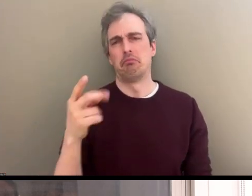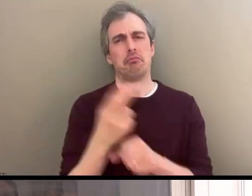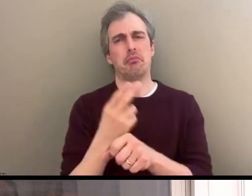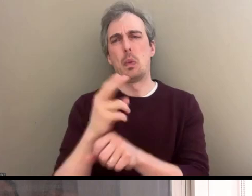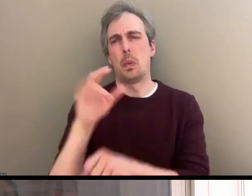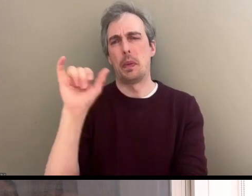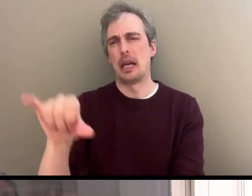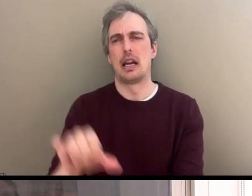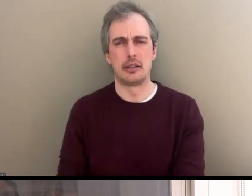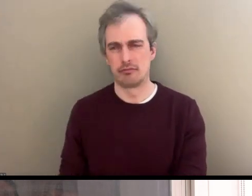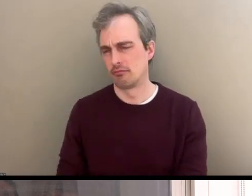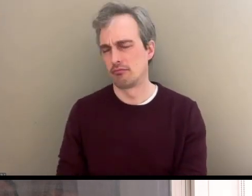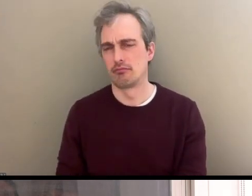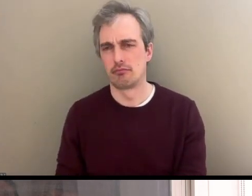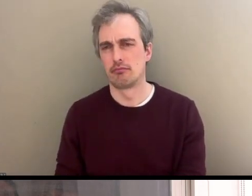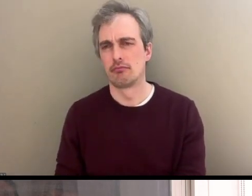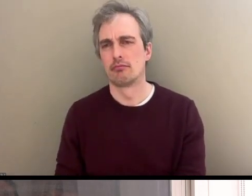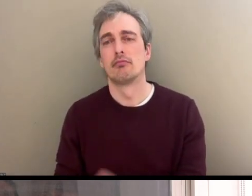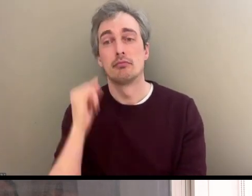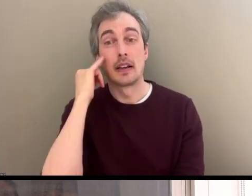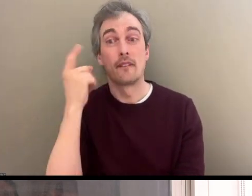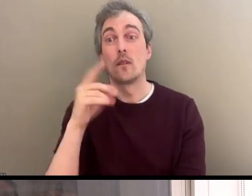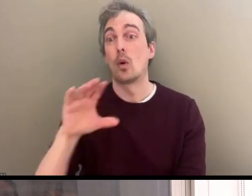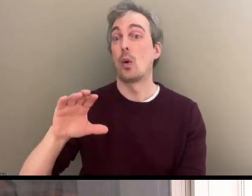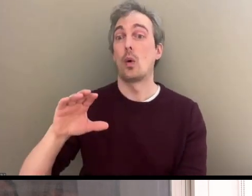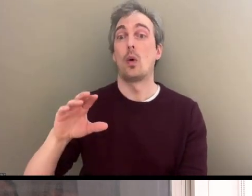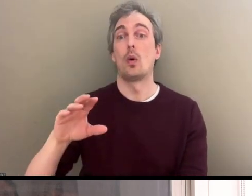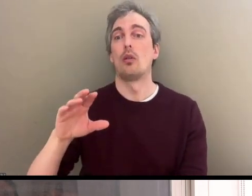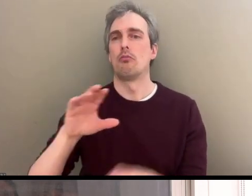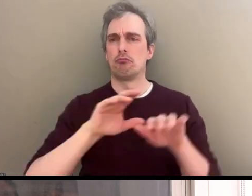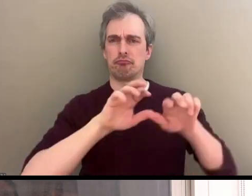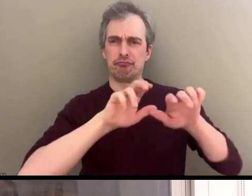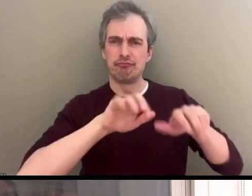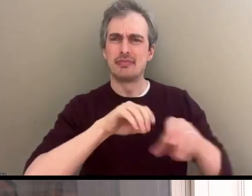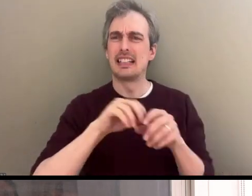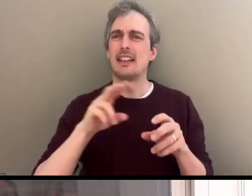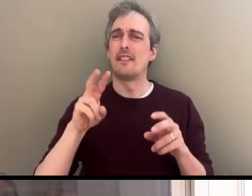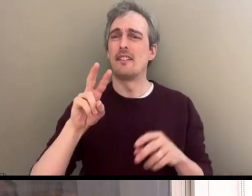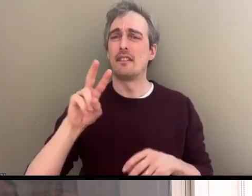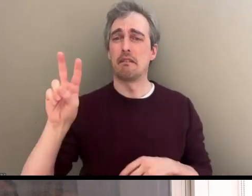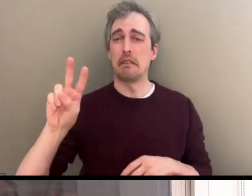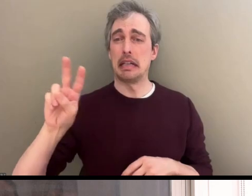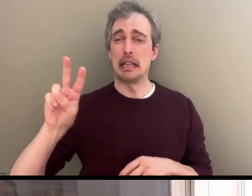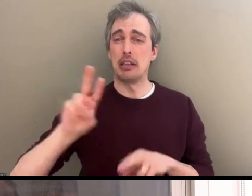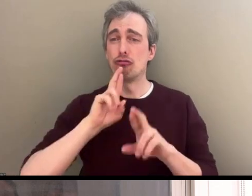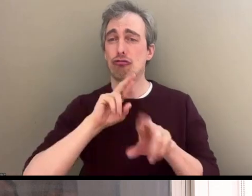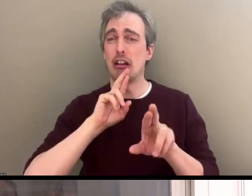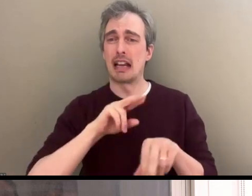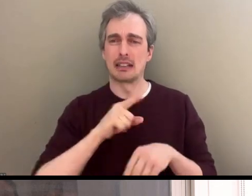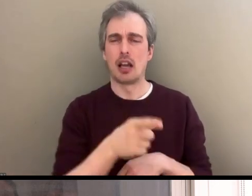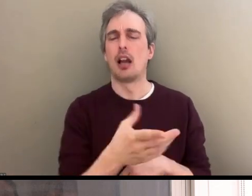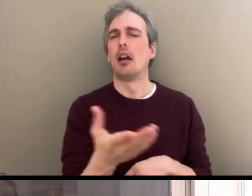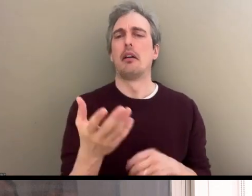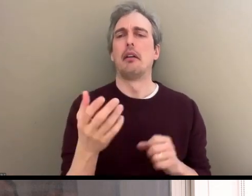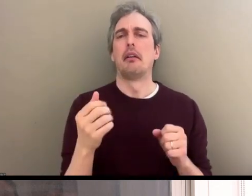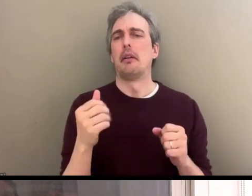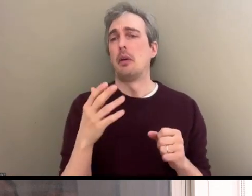If you're coding in Vanilla React, download a few of them, try it out. The ones I mentioned, I think are best practice right now, which is why I mentioned them.